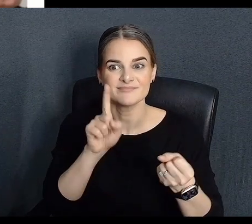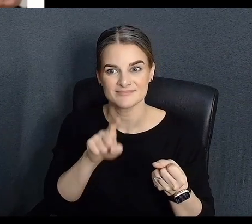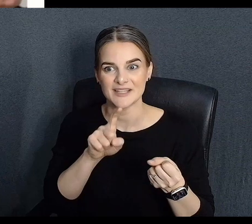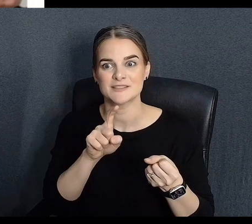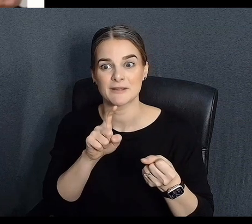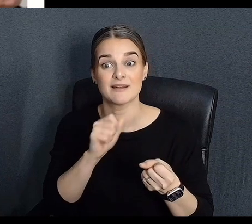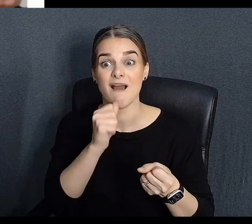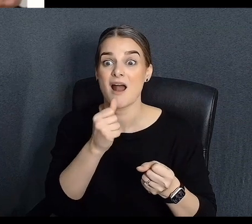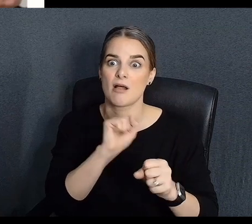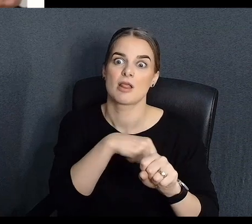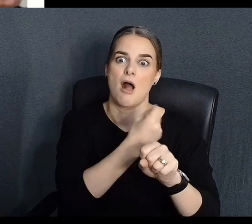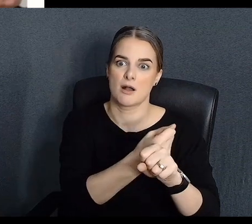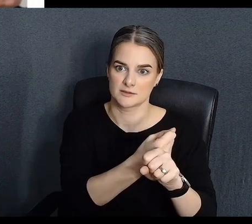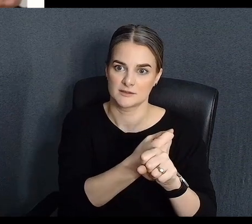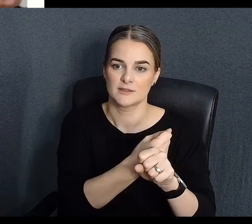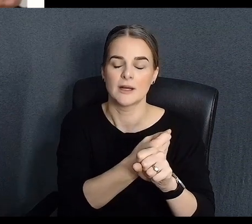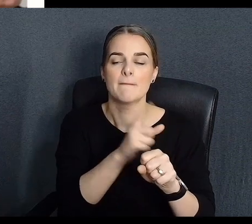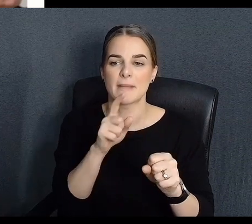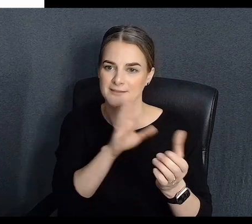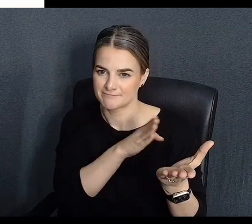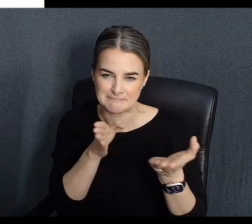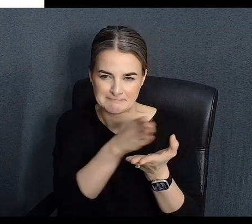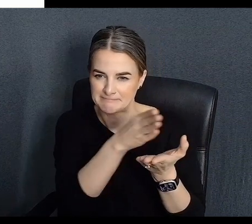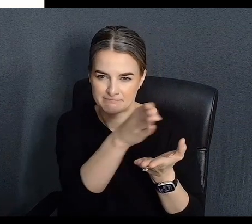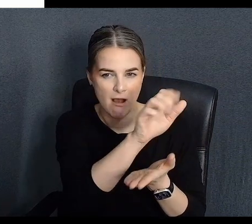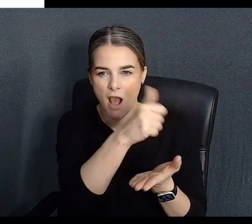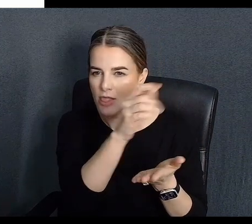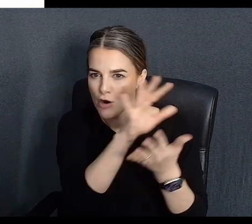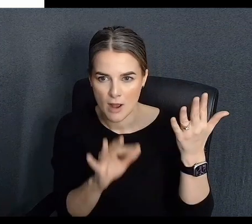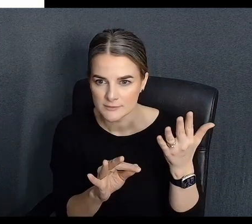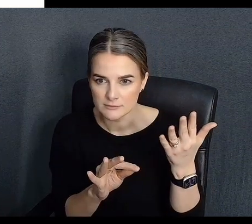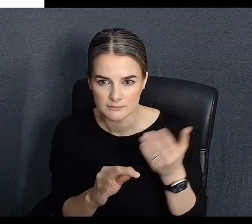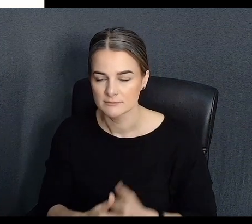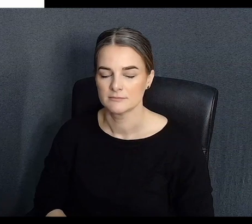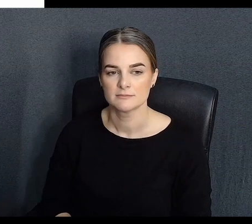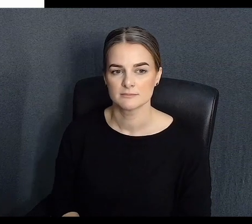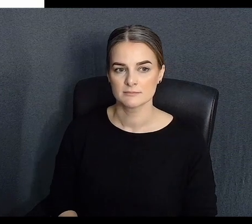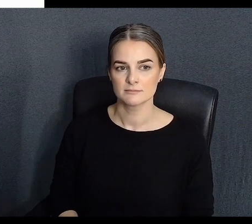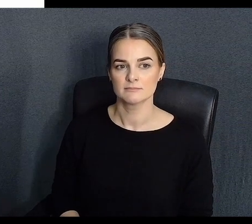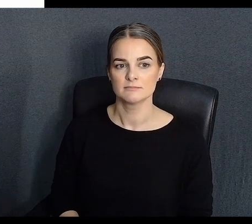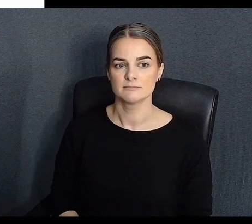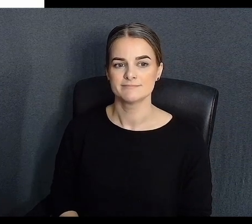need to navigate through a different avenue. So when we're starting that insurance process,